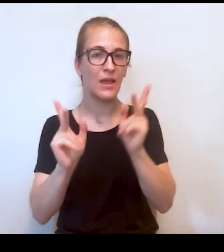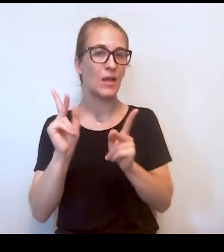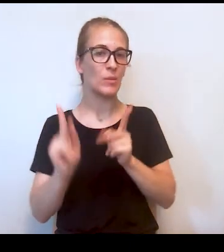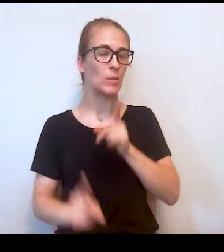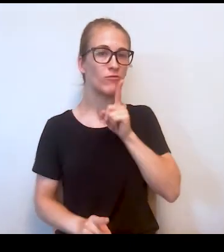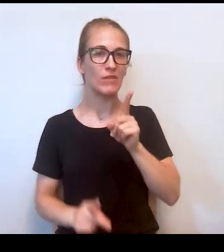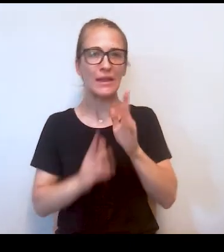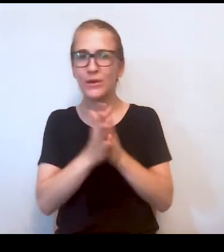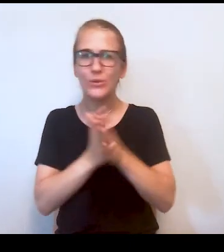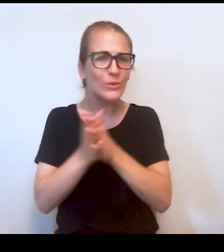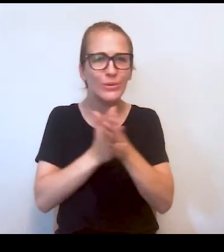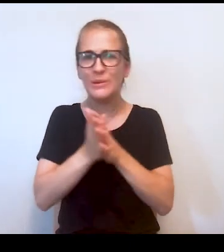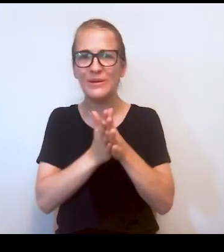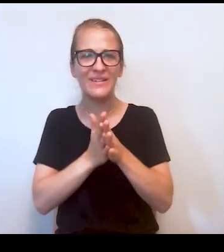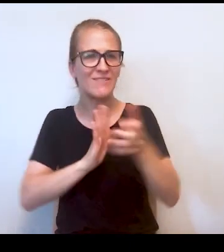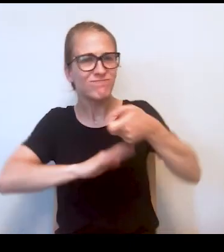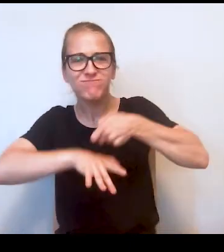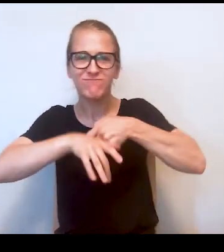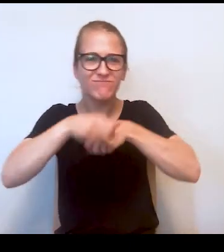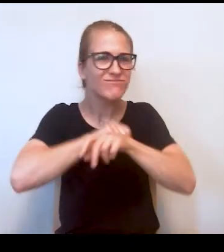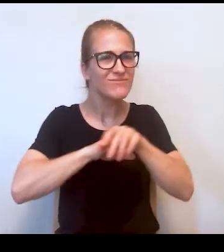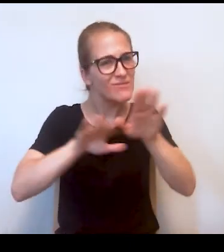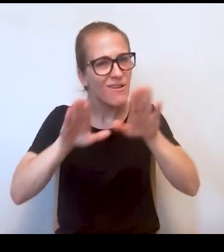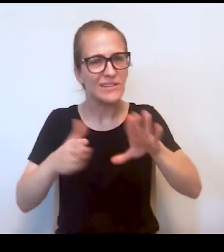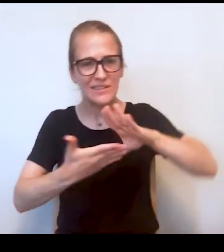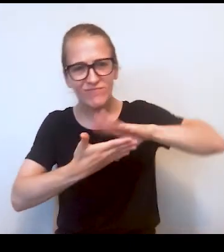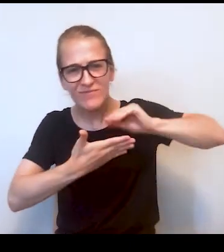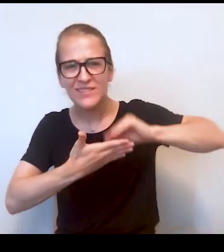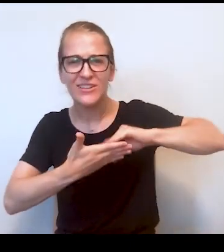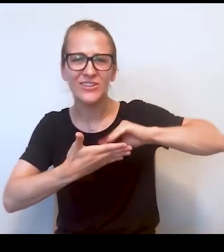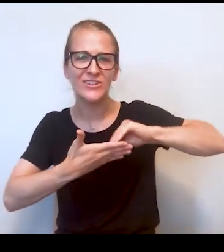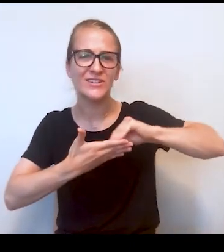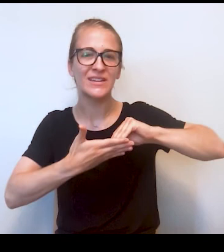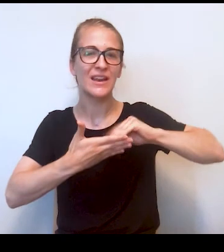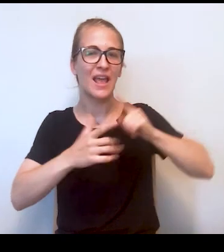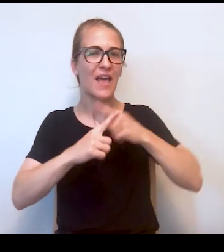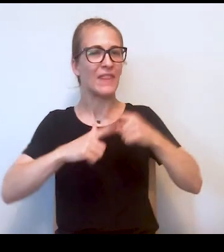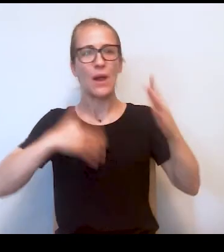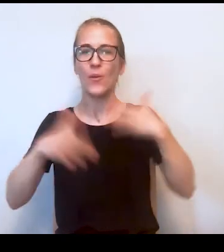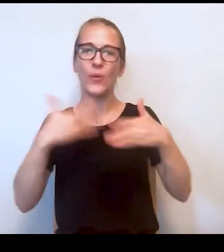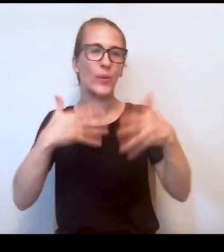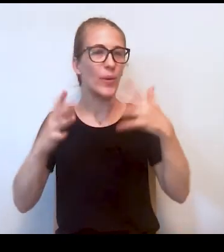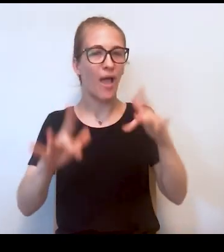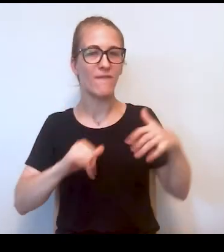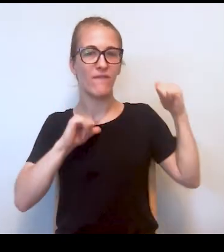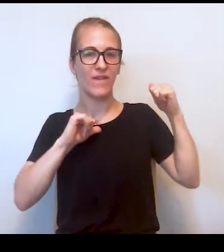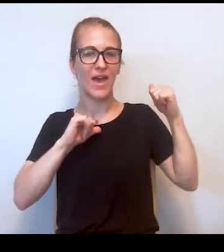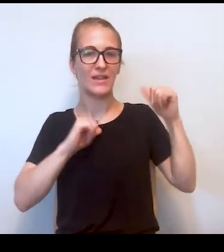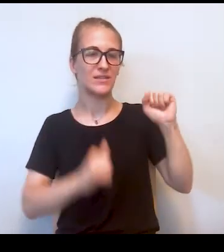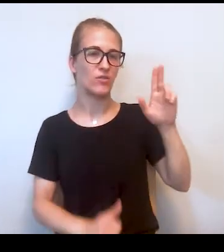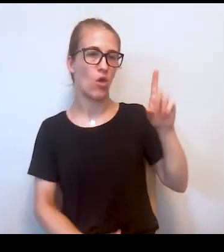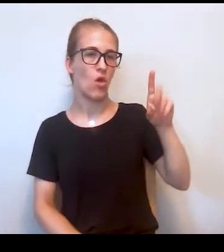then, like Audre was saying, themselves being an authority and not maybe considering the entire community,